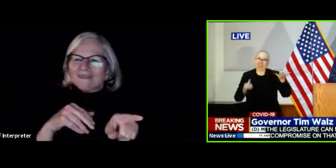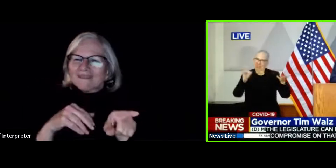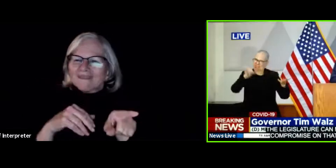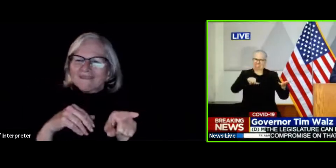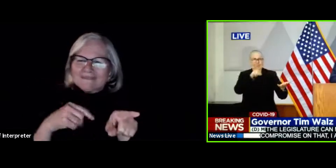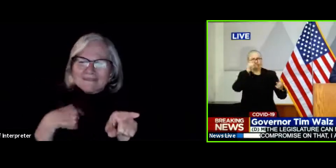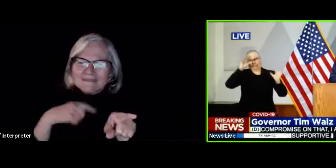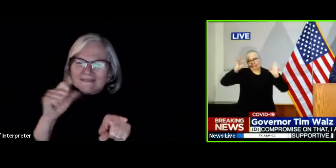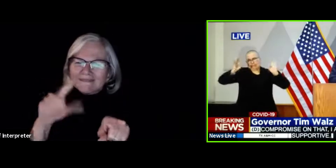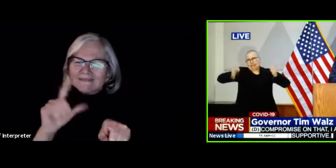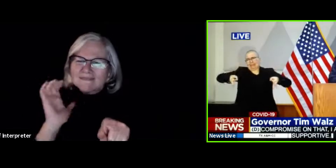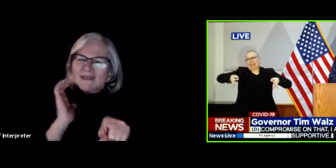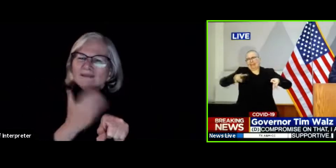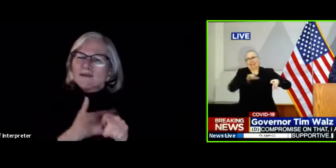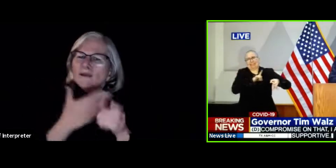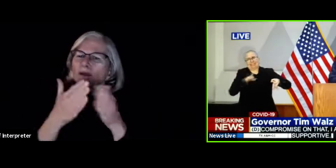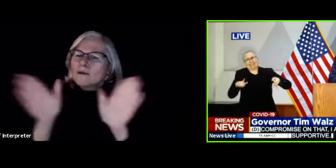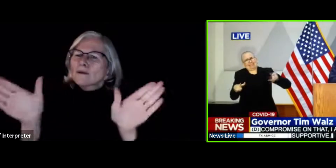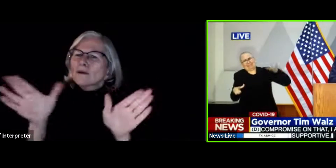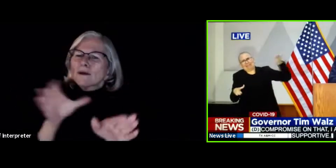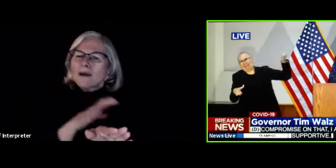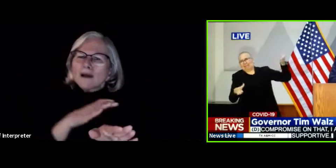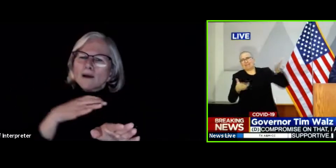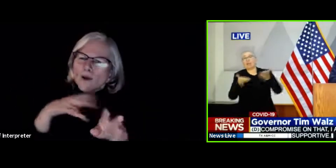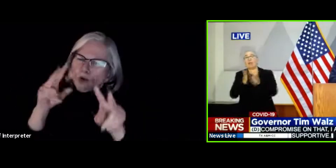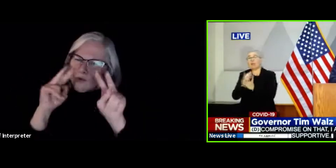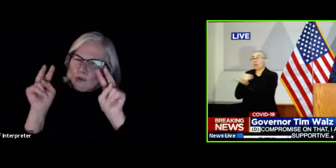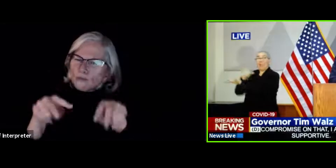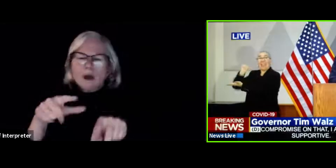IT BECAUSE IT COMES UP BUT I CERTAINLY SUPPORT THEM. IF THAT'S SOMETHING THE LEGISLATURE CAN AGREE ON, WE